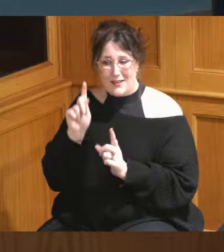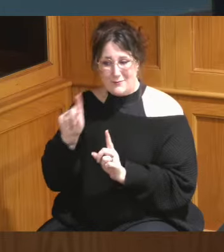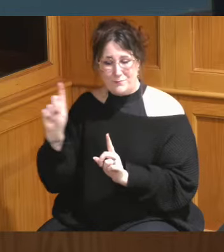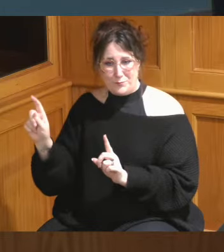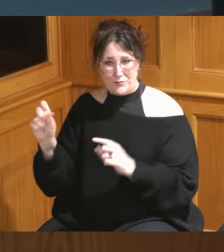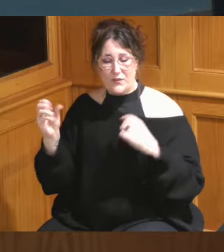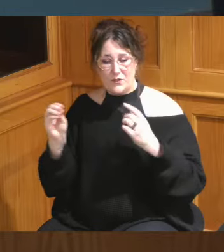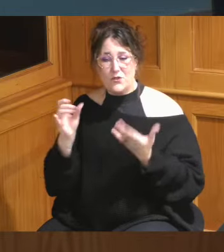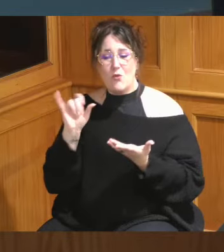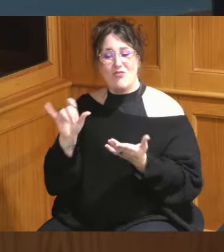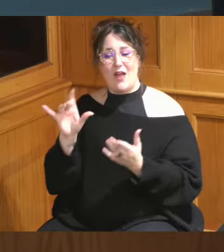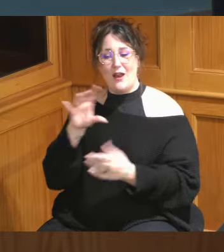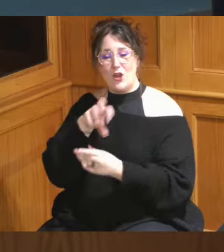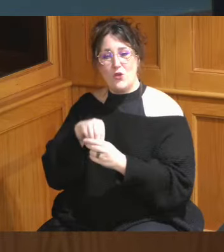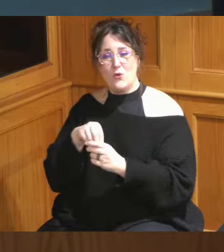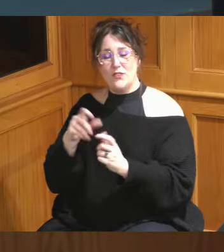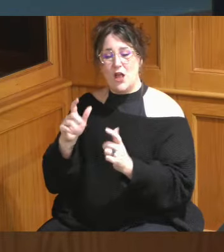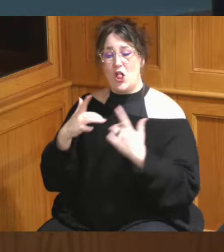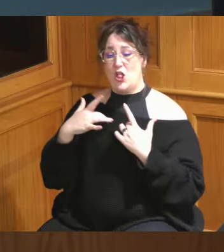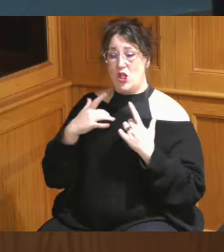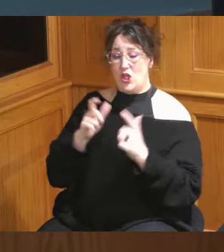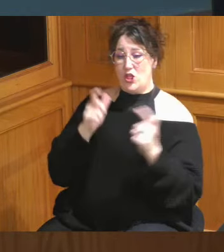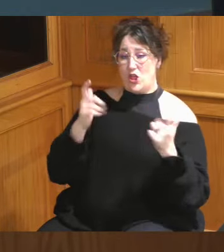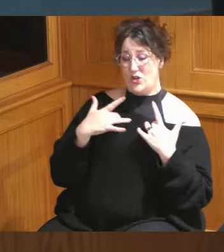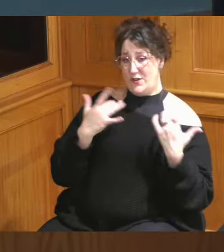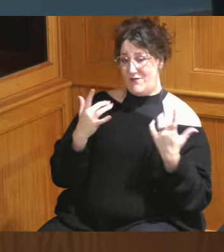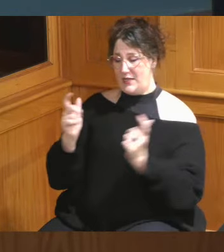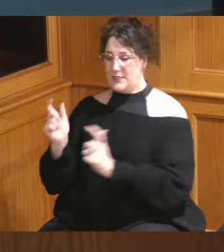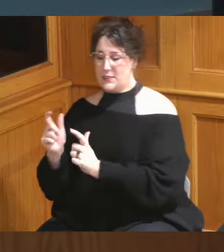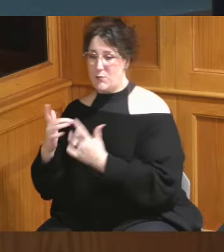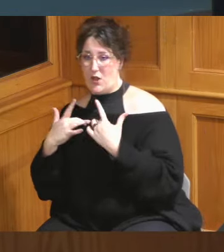the large event large event and small event grants, the Community Revitalization Grants